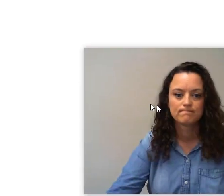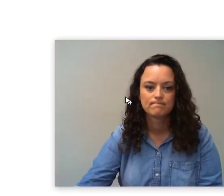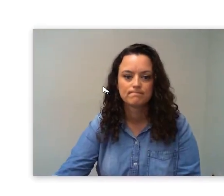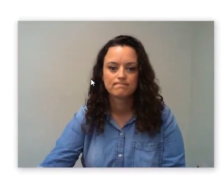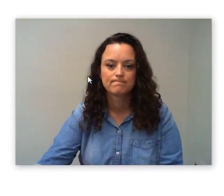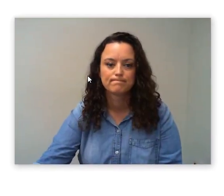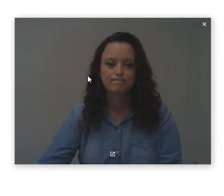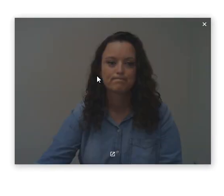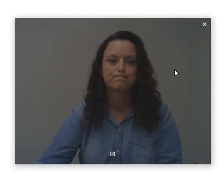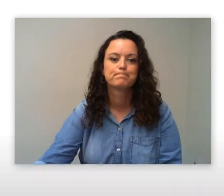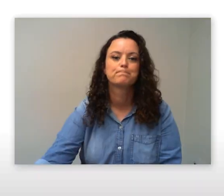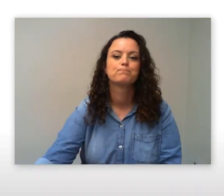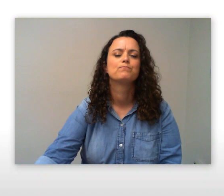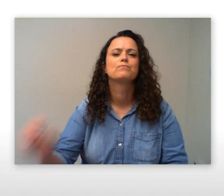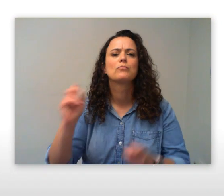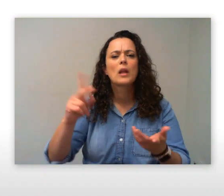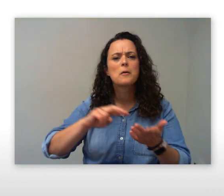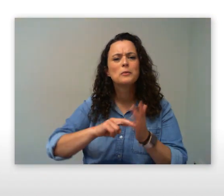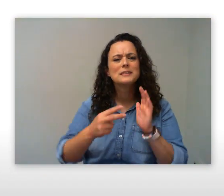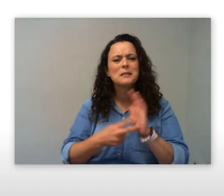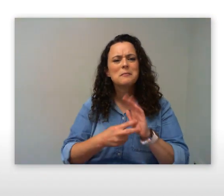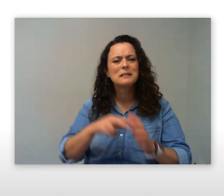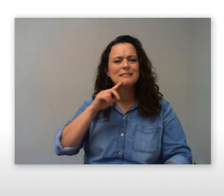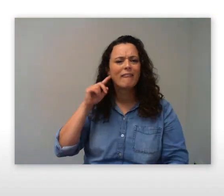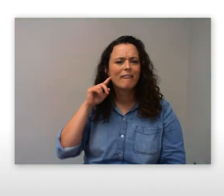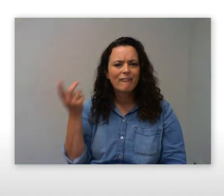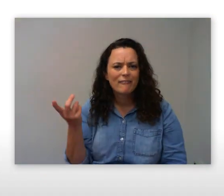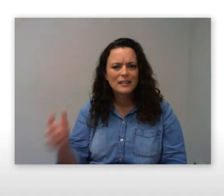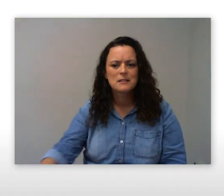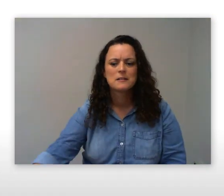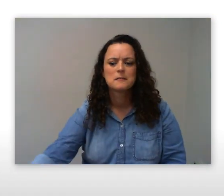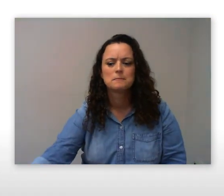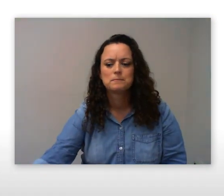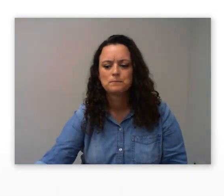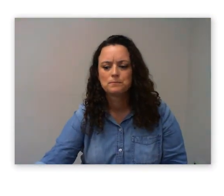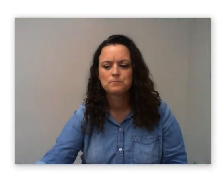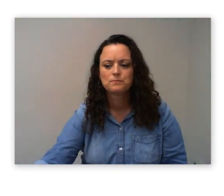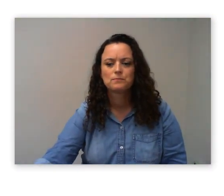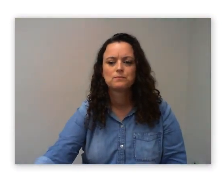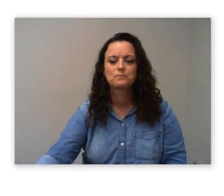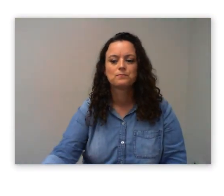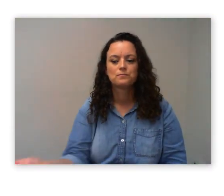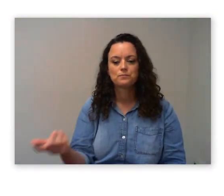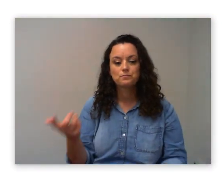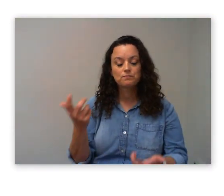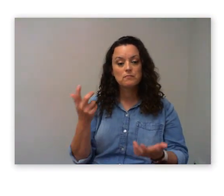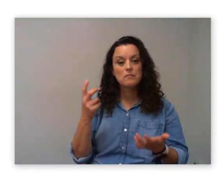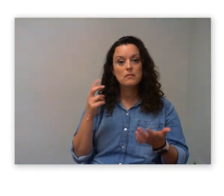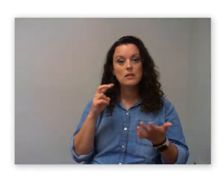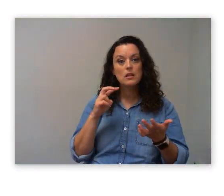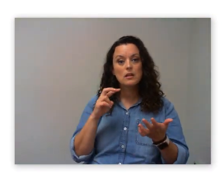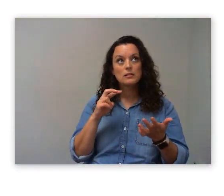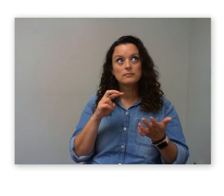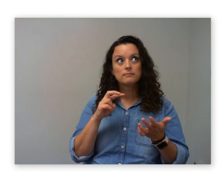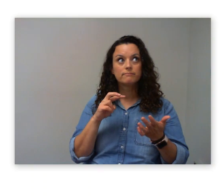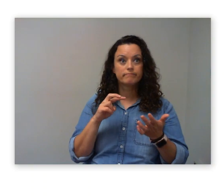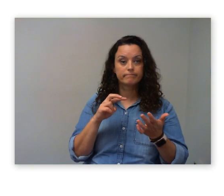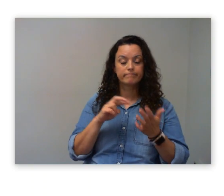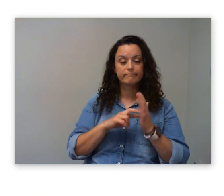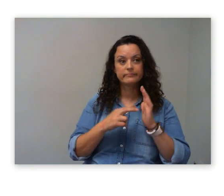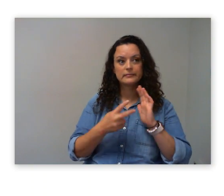okay so what does it mean to be deaf so deafness can have a physical definition a medical